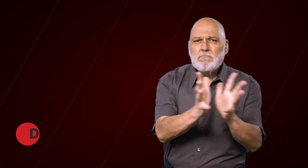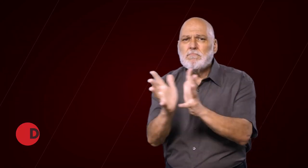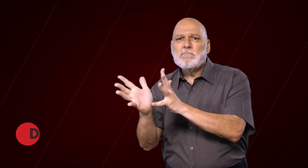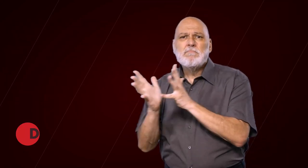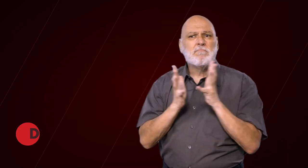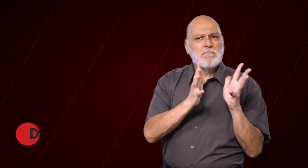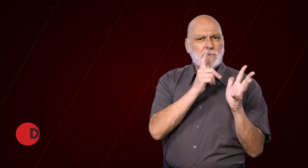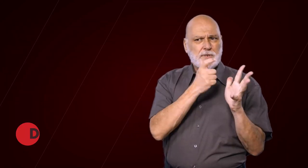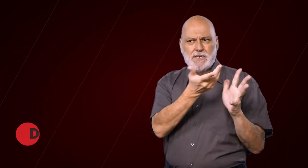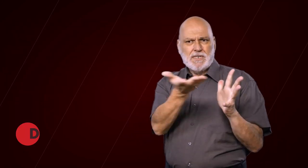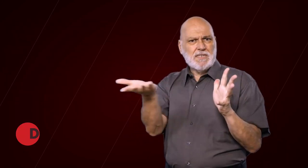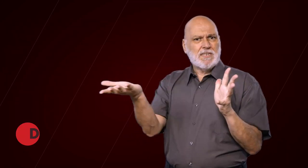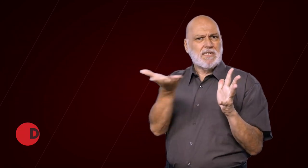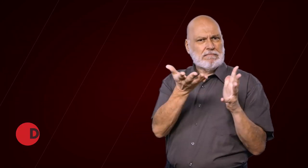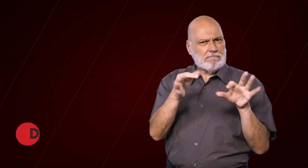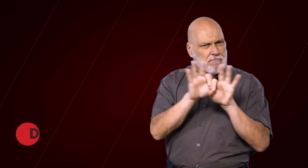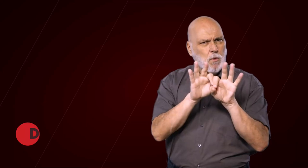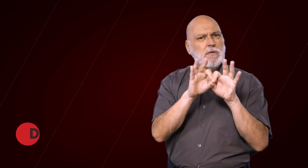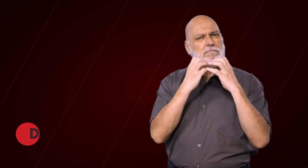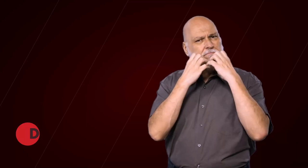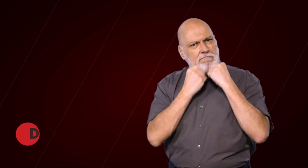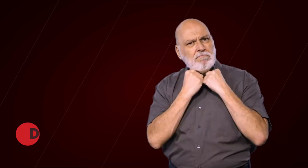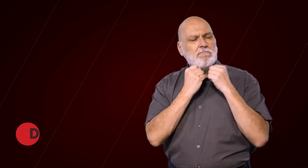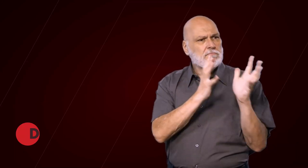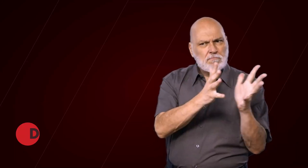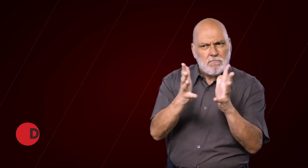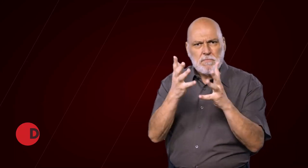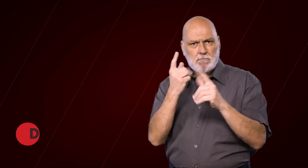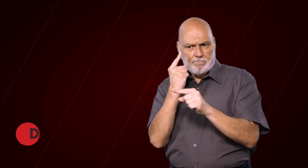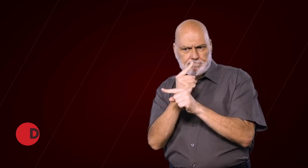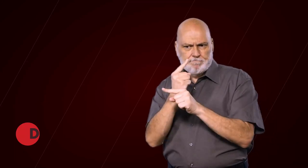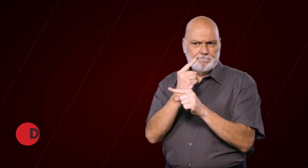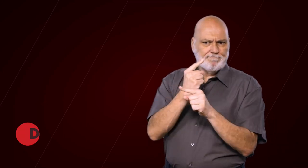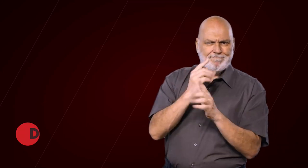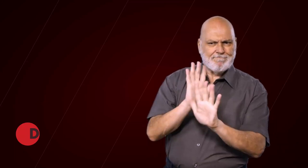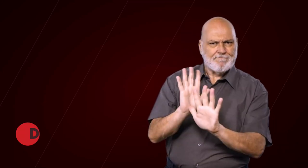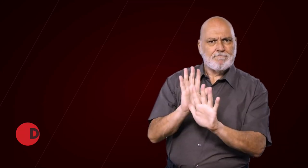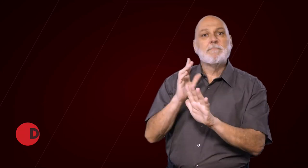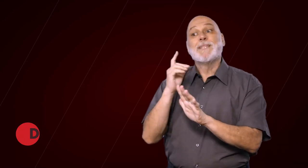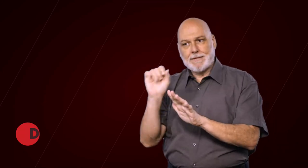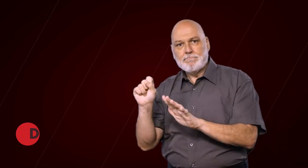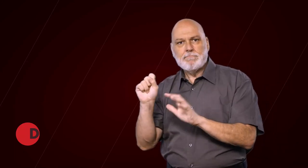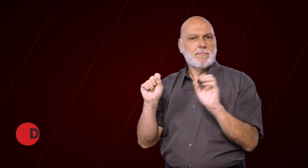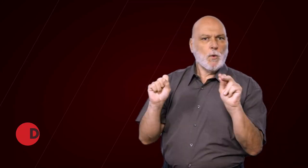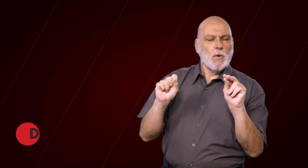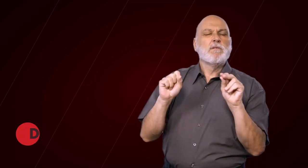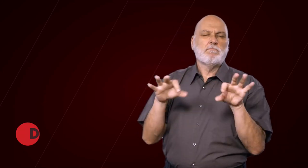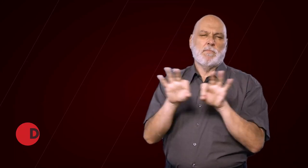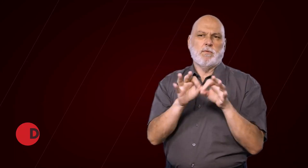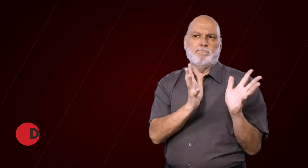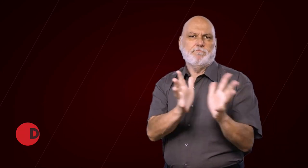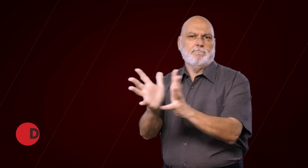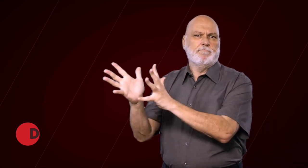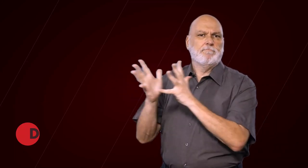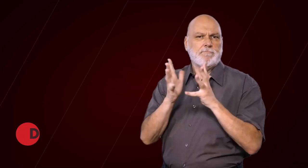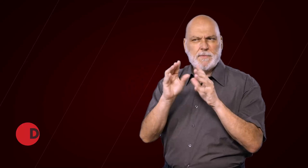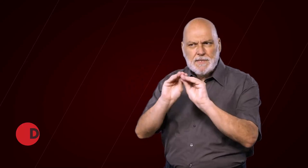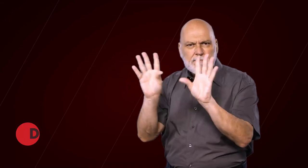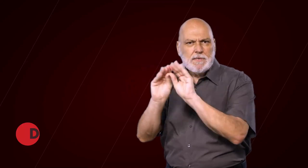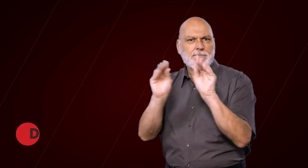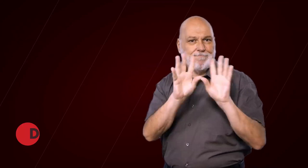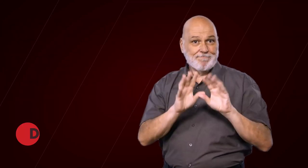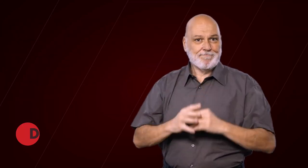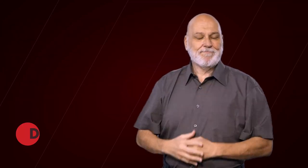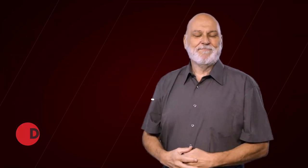Is it a matter of who you are talking with?